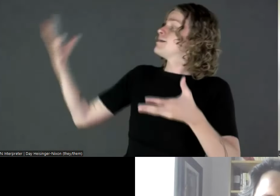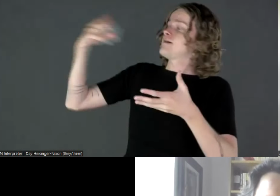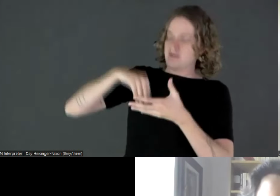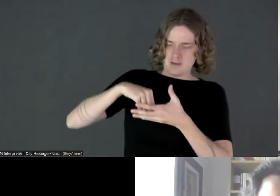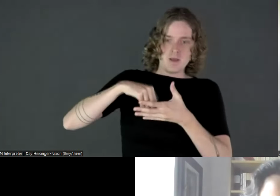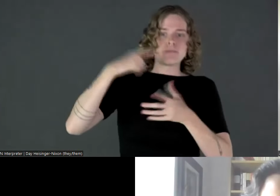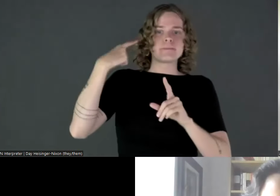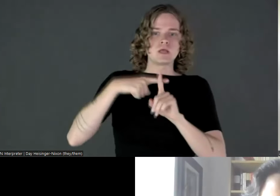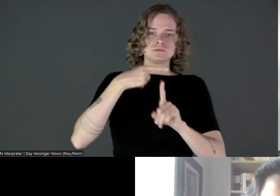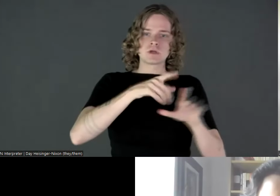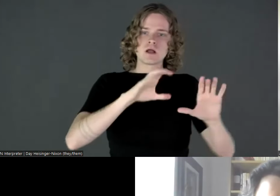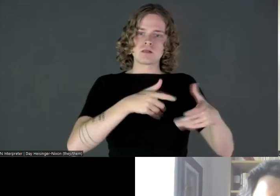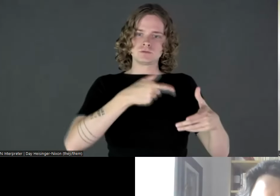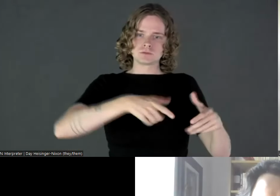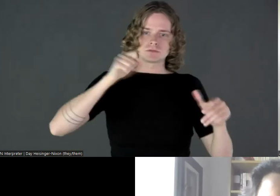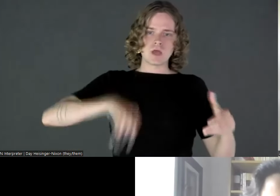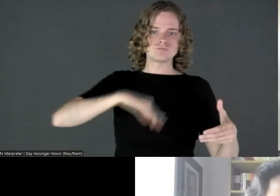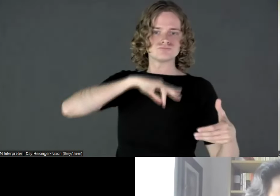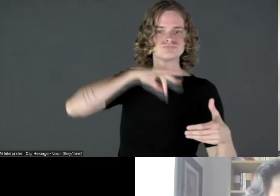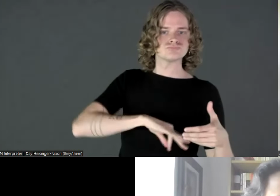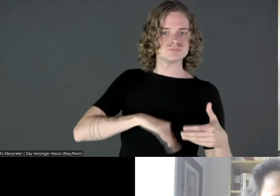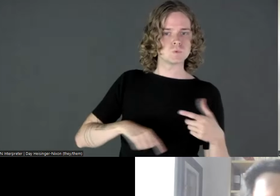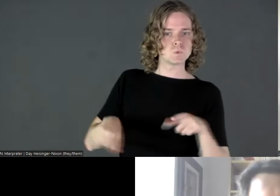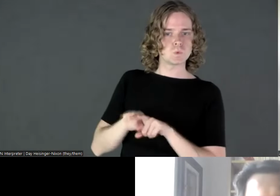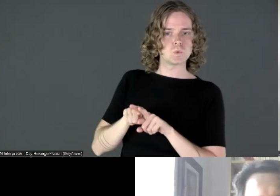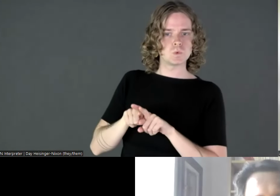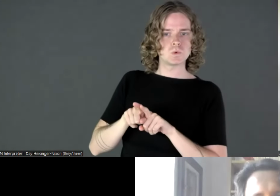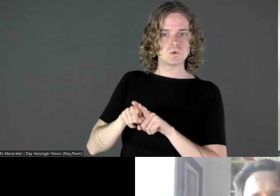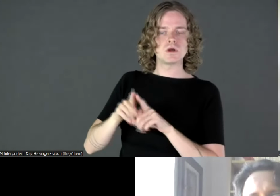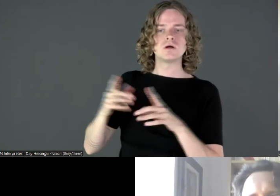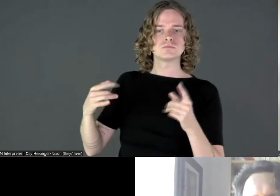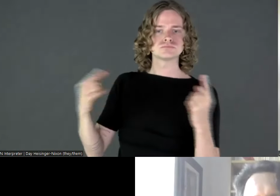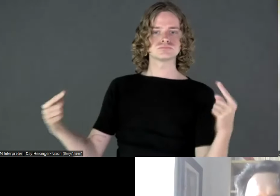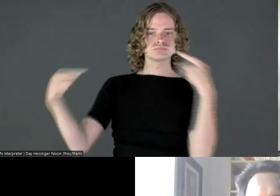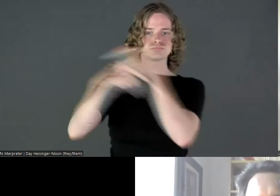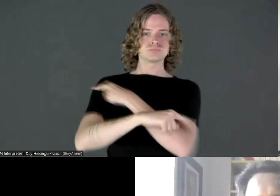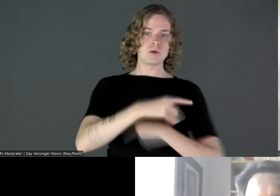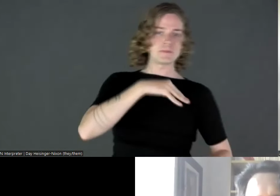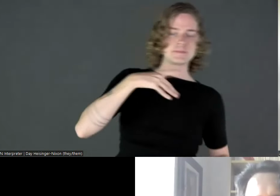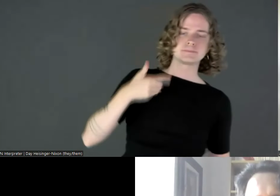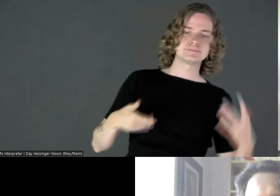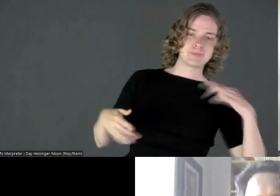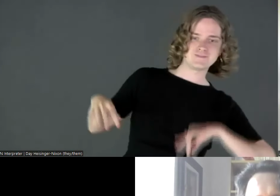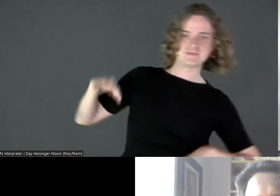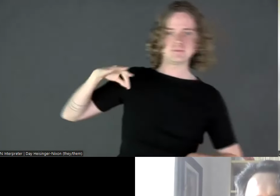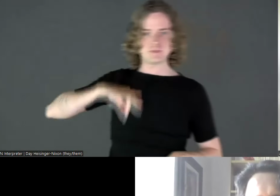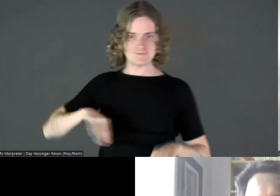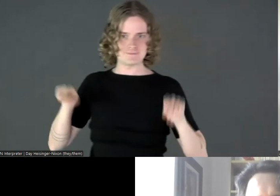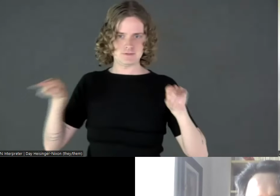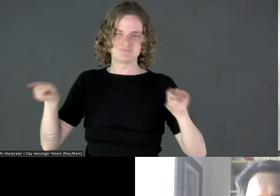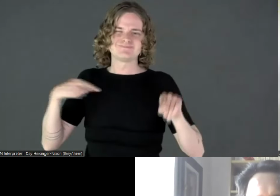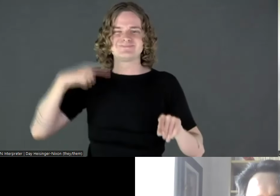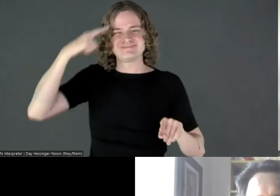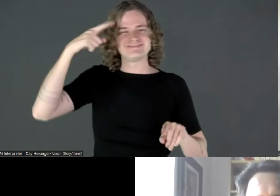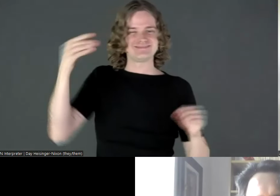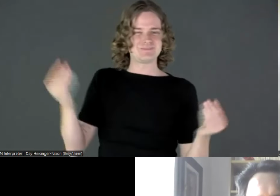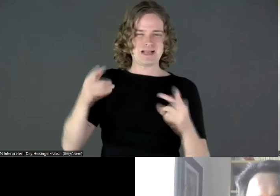as well. That is an area to include support and guidance for cluster teams and partners.